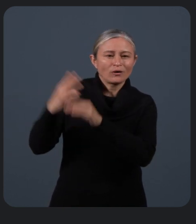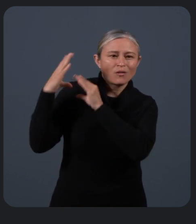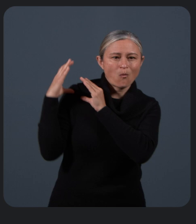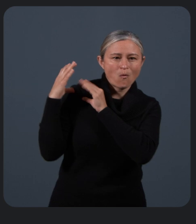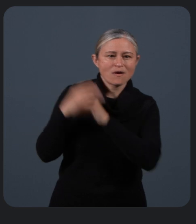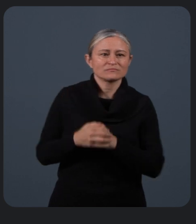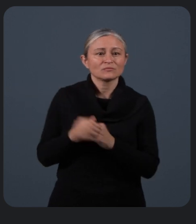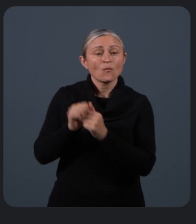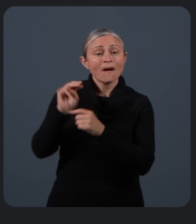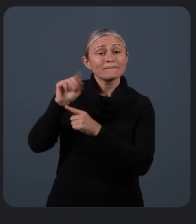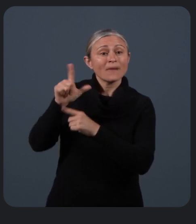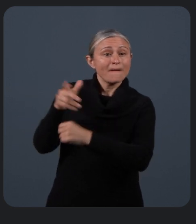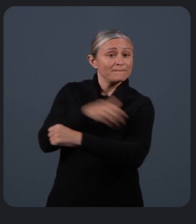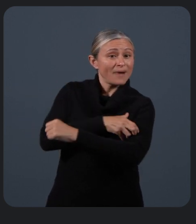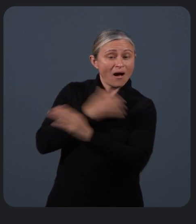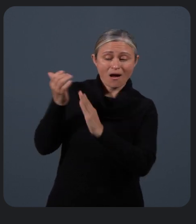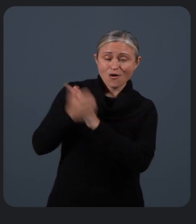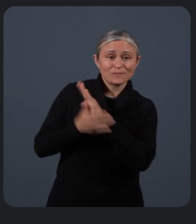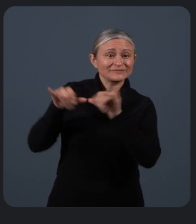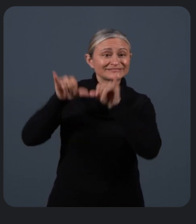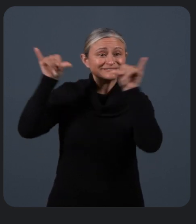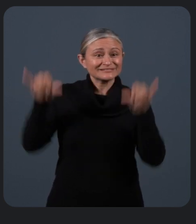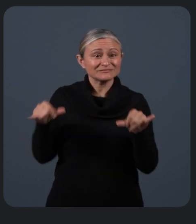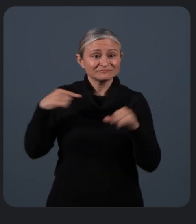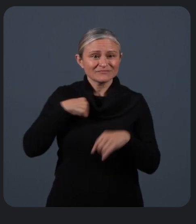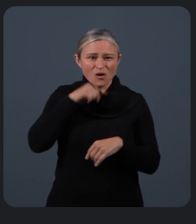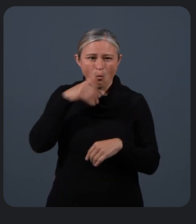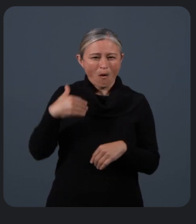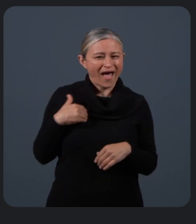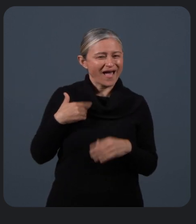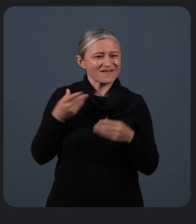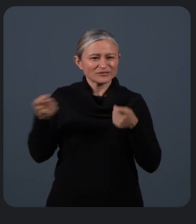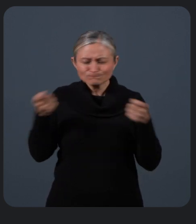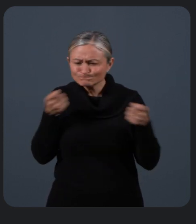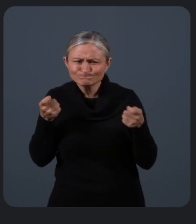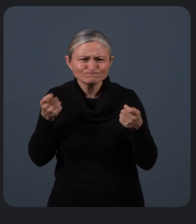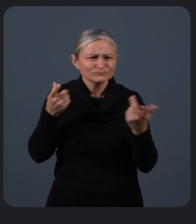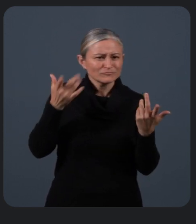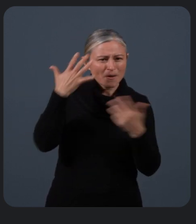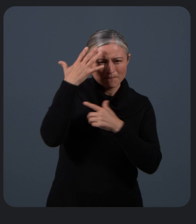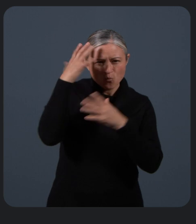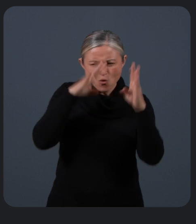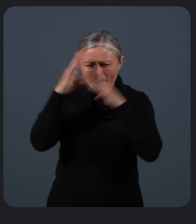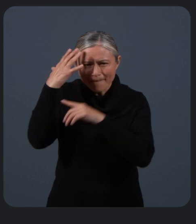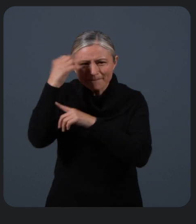I don't have to provision storage, manage memory, or worry about performance tuning.